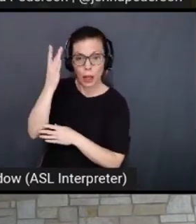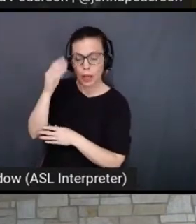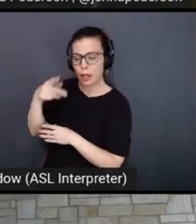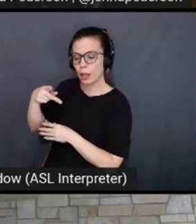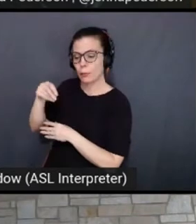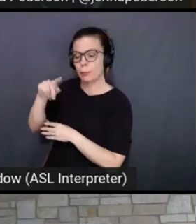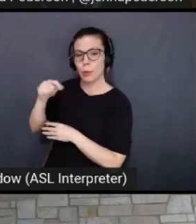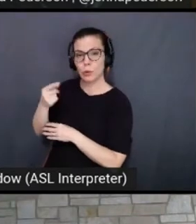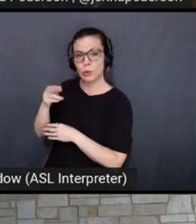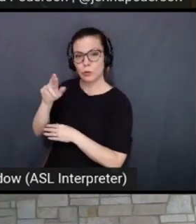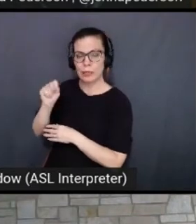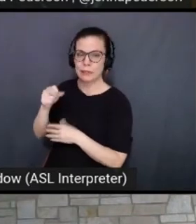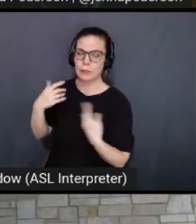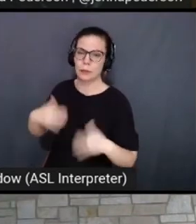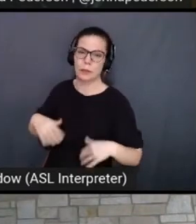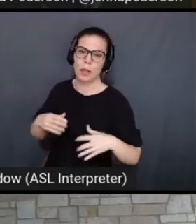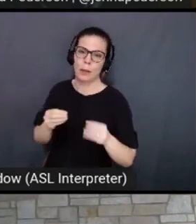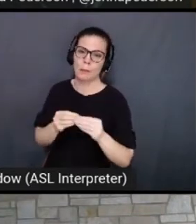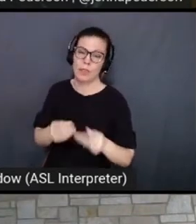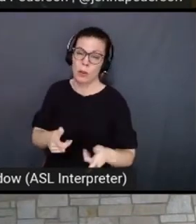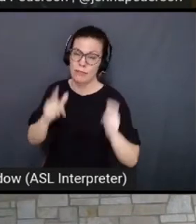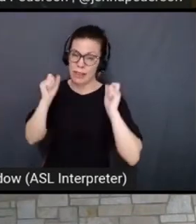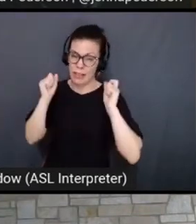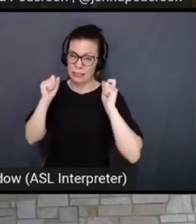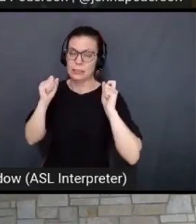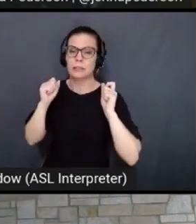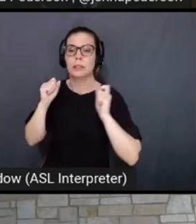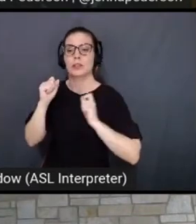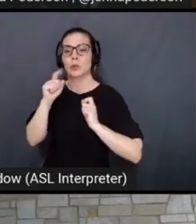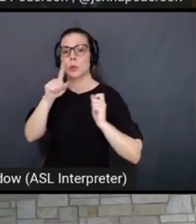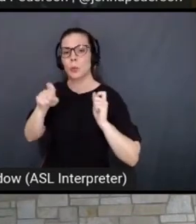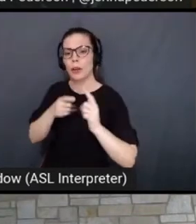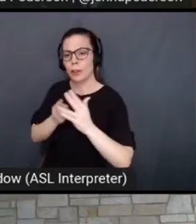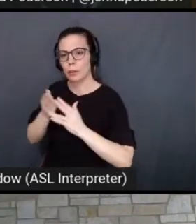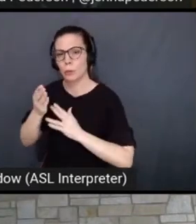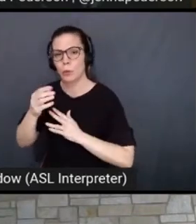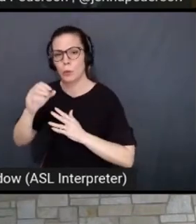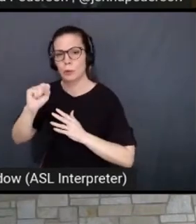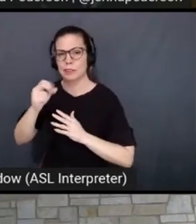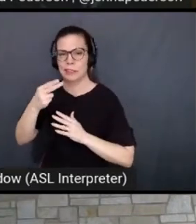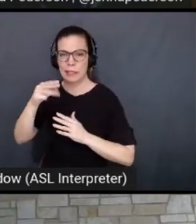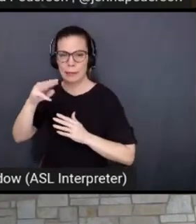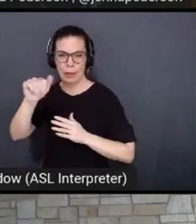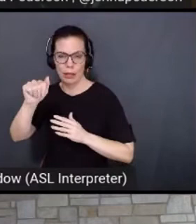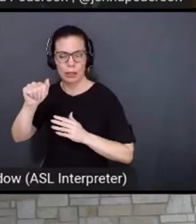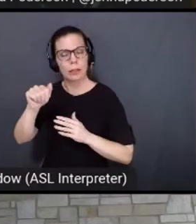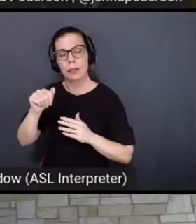it's way, way faster to query across schemas. You can't, it's not really optimal